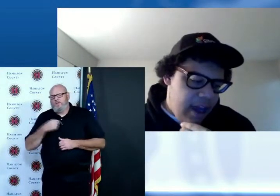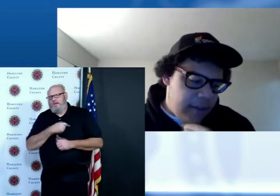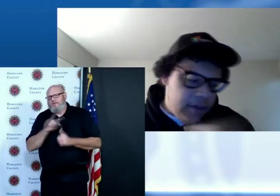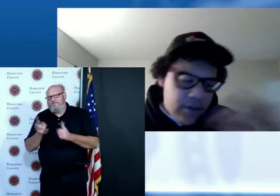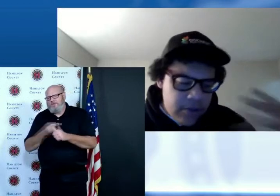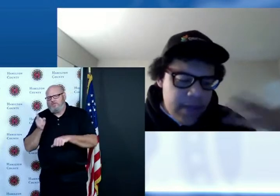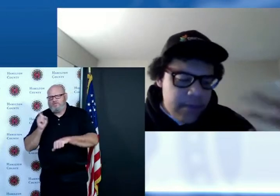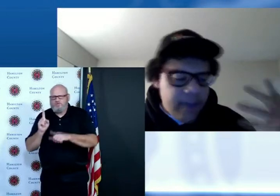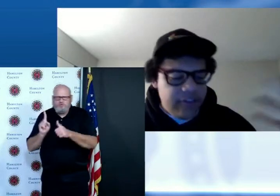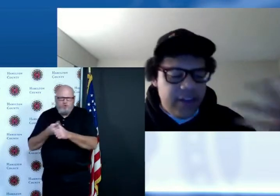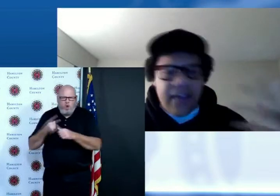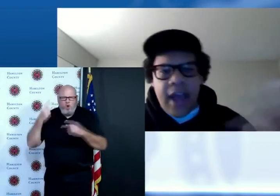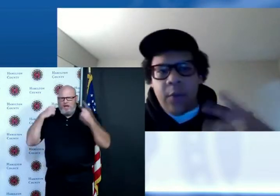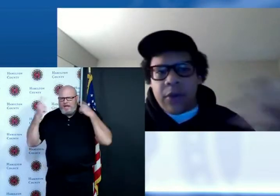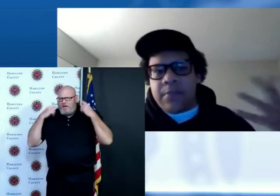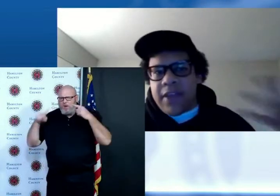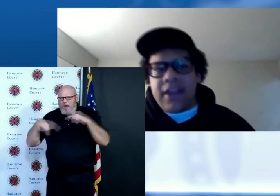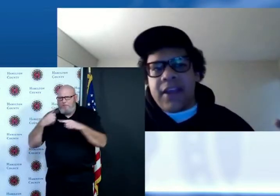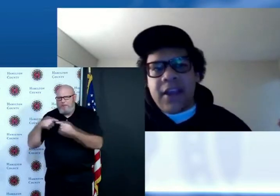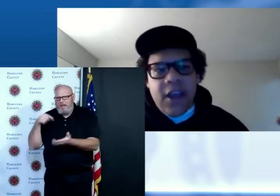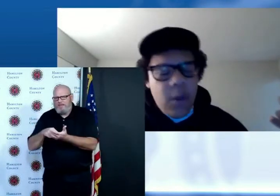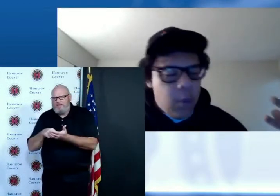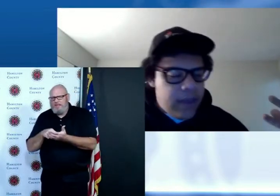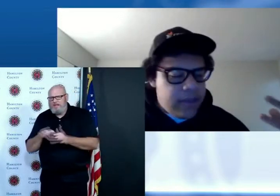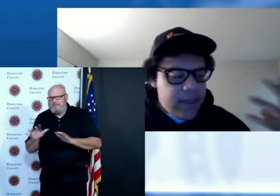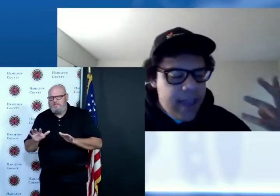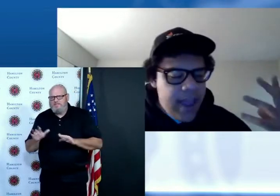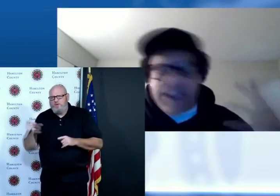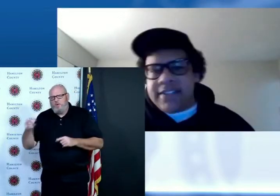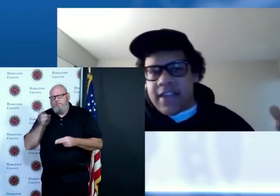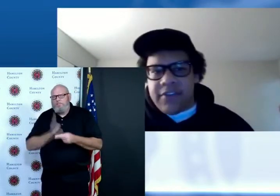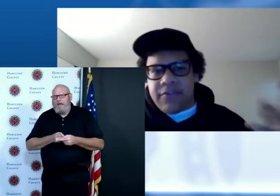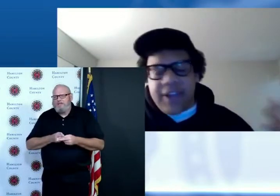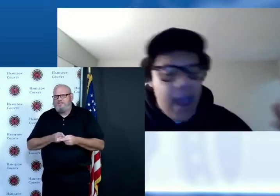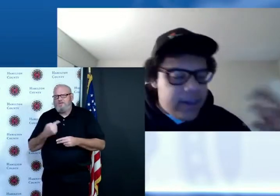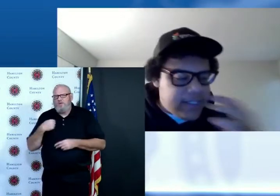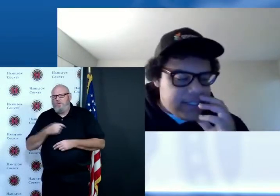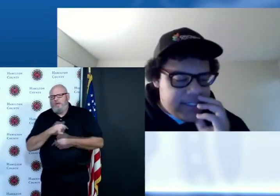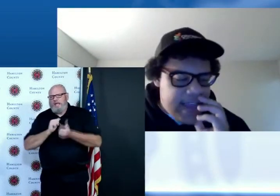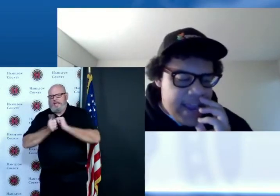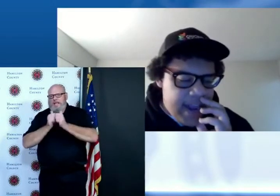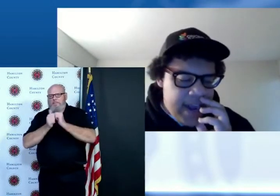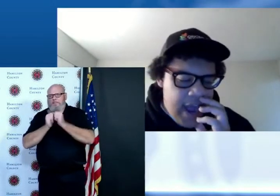you you keep mentioning that we're competing with 87 different counties in the state and I